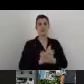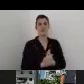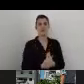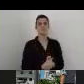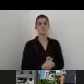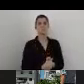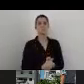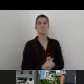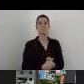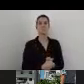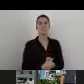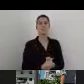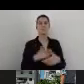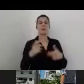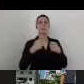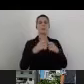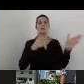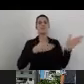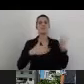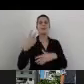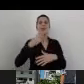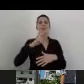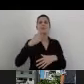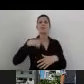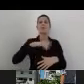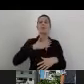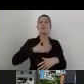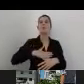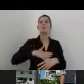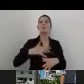the priorities that we are wanting to implement at the project.